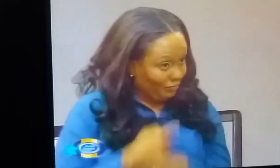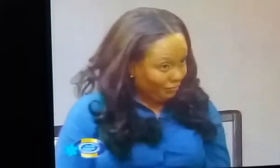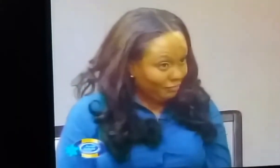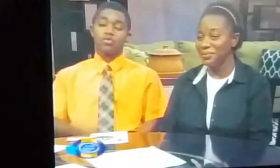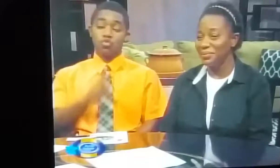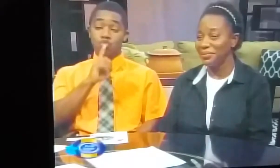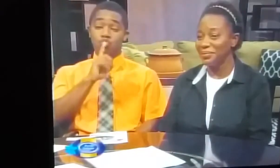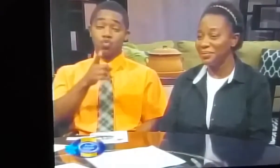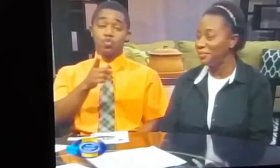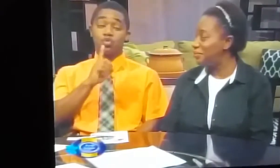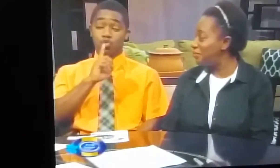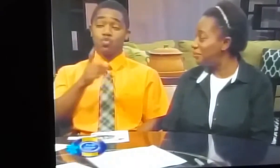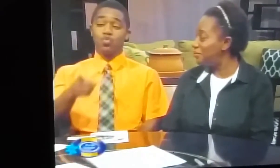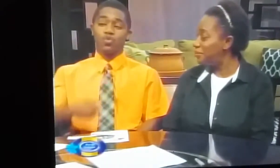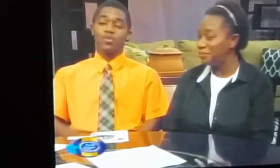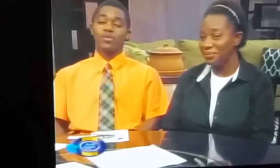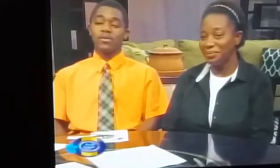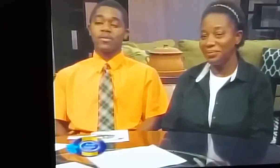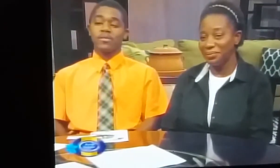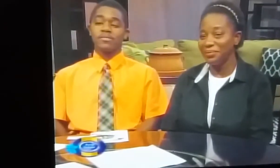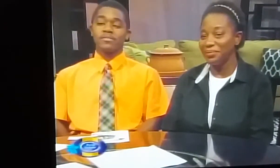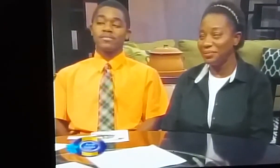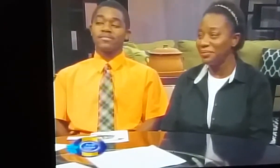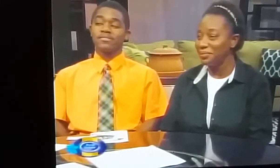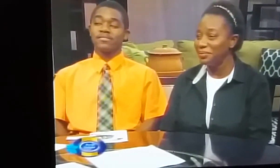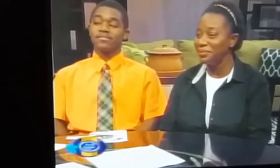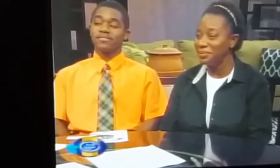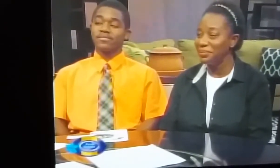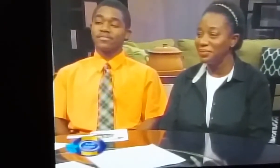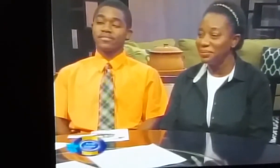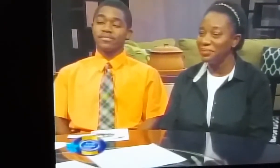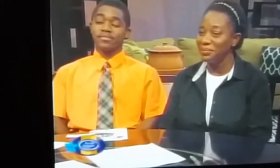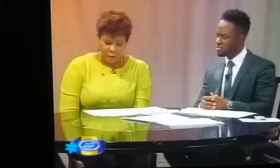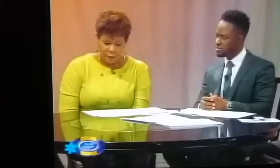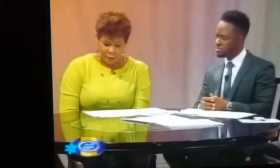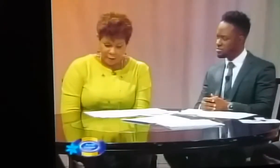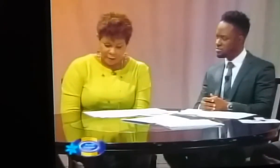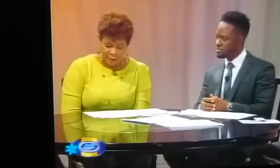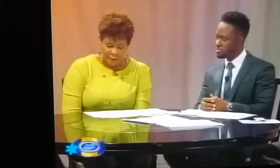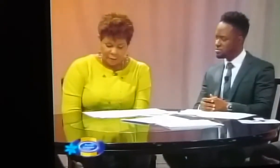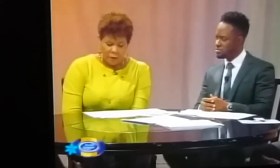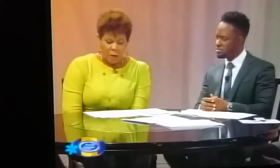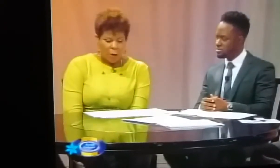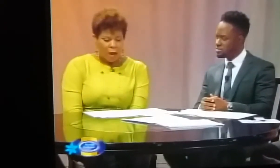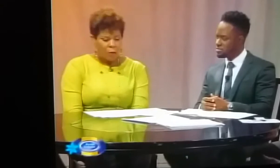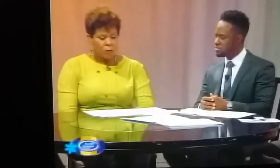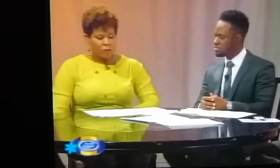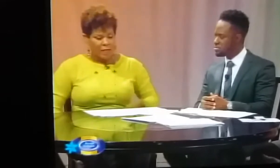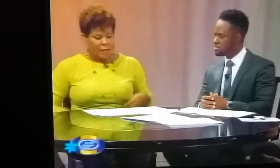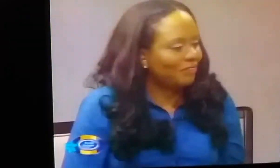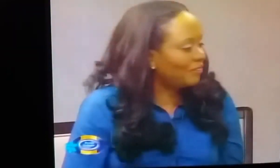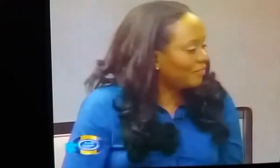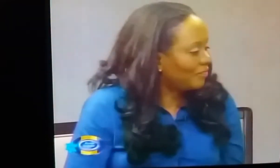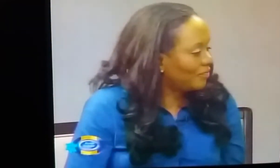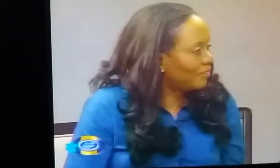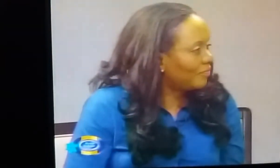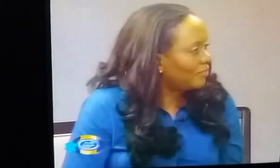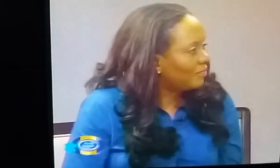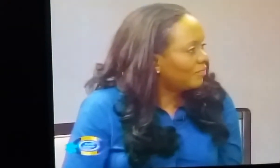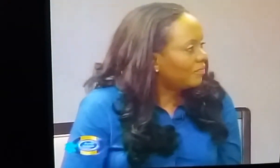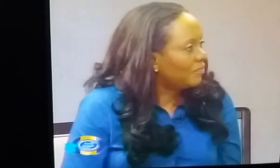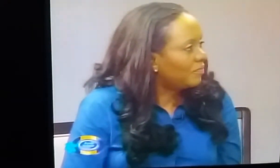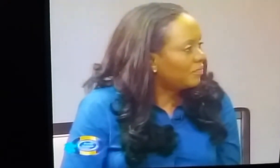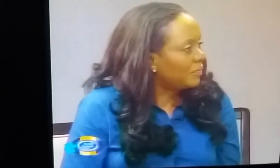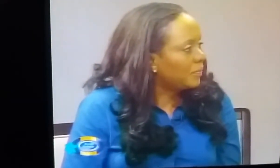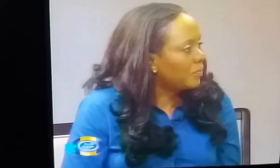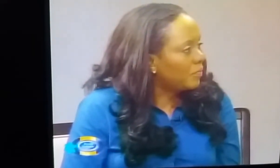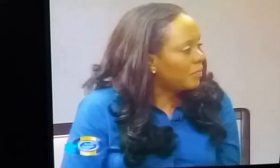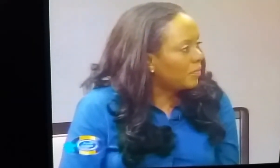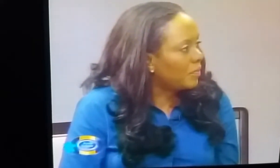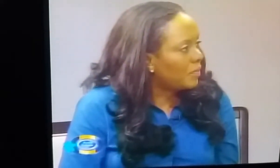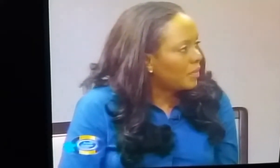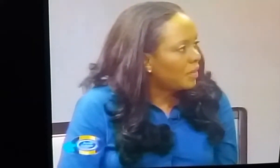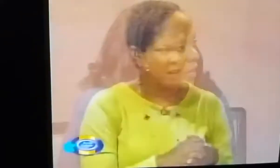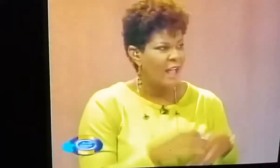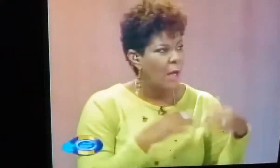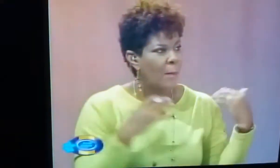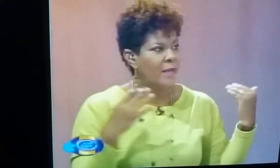yes definitely yeah mr. Nightingale agrees how then how do you see this project then helping